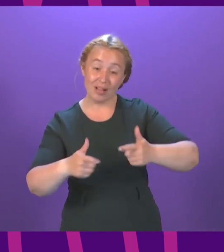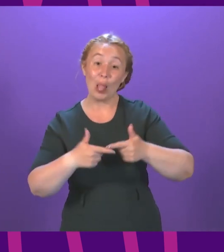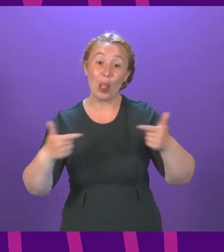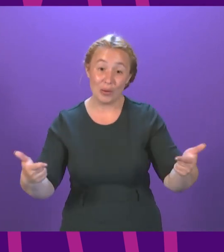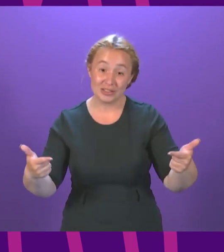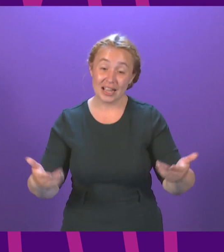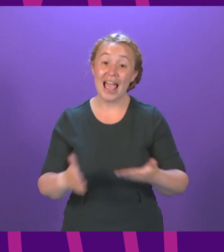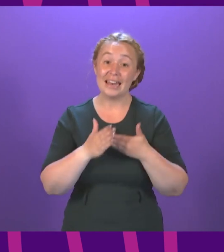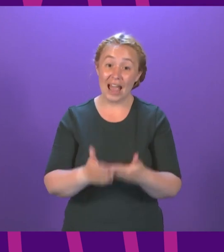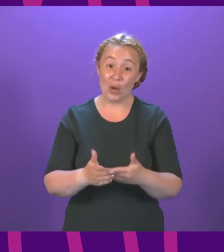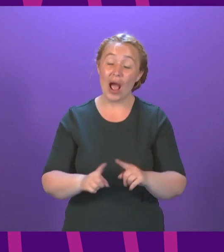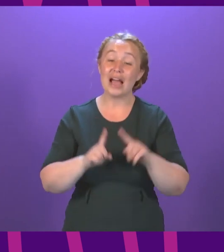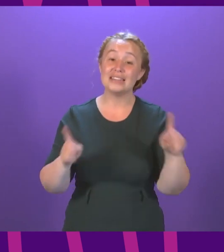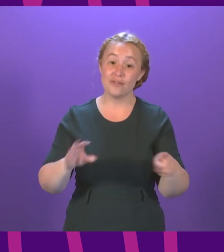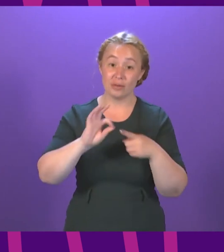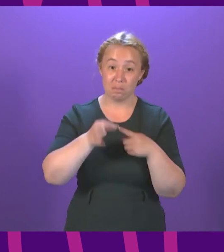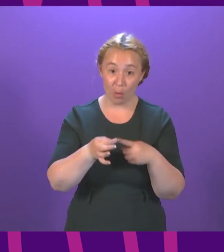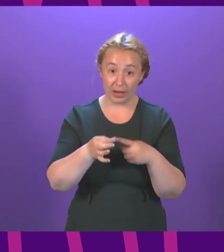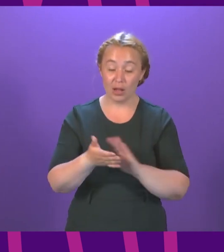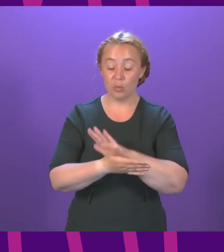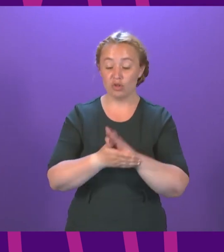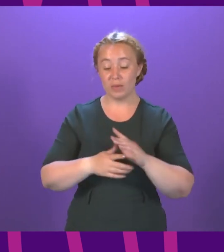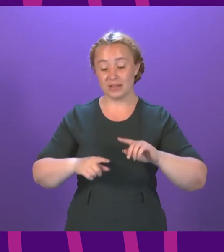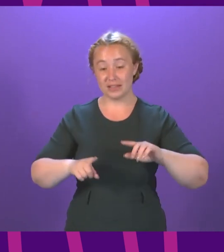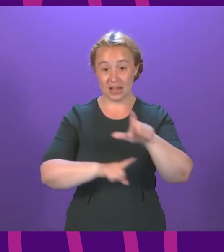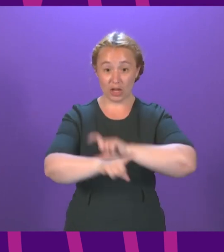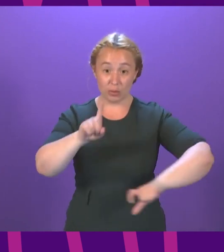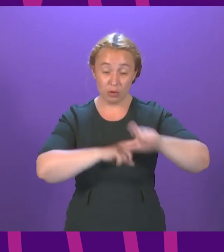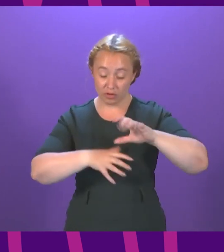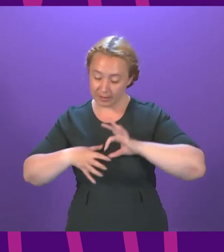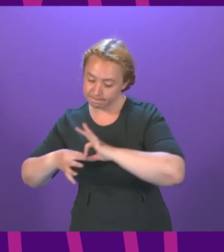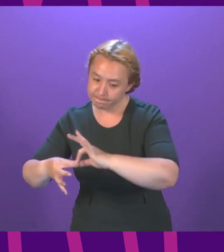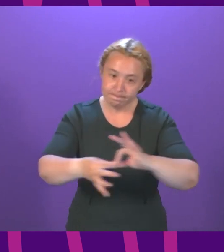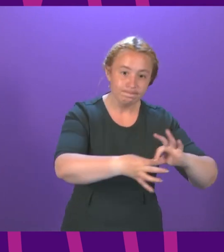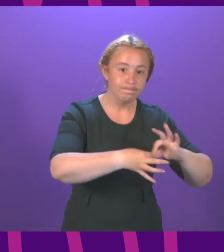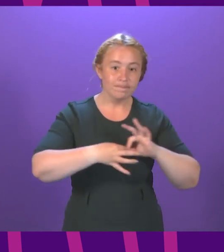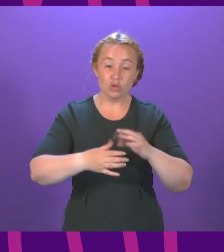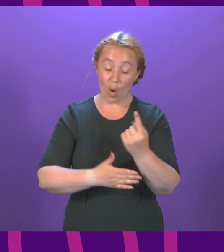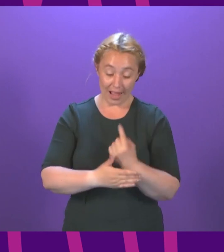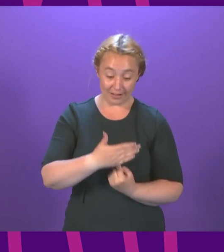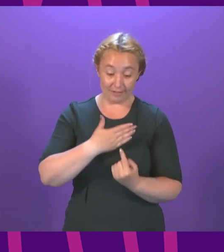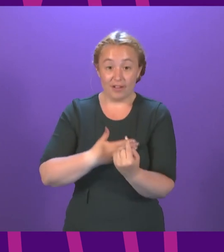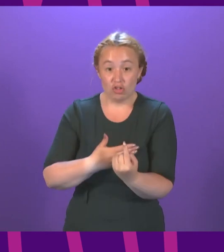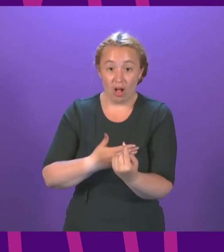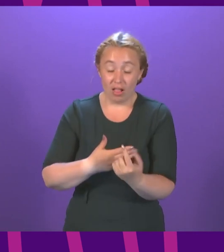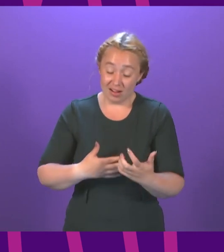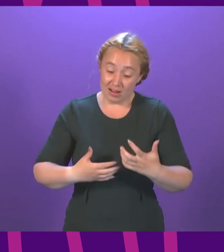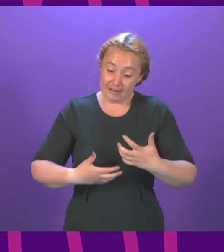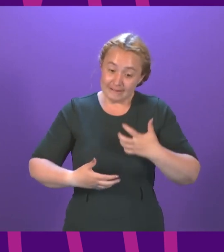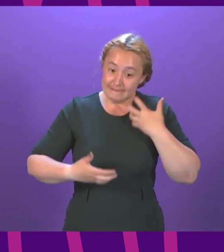times. Although, as individuals, we might be really frustrated with certain restrictions,